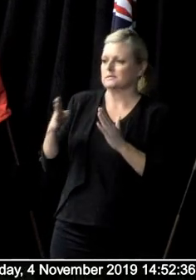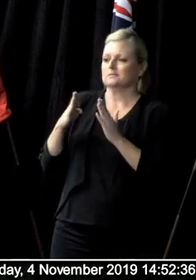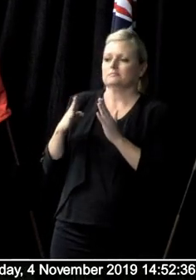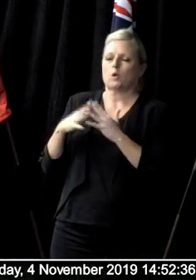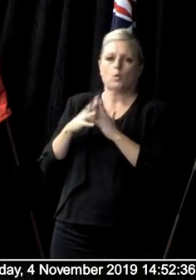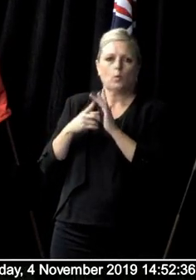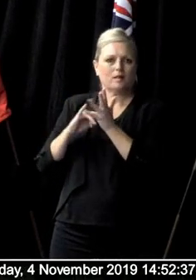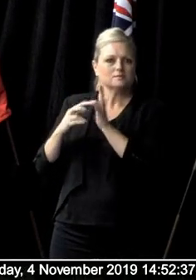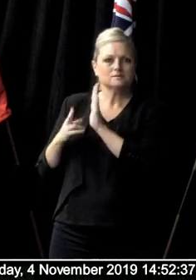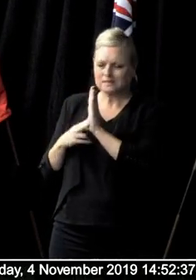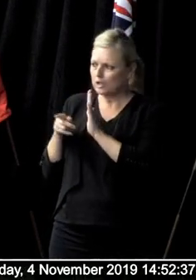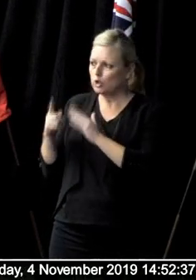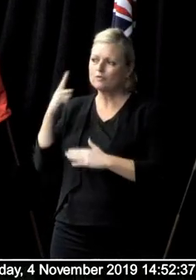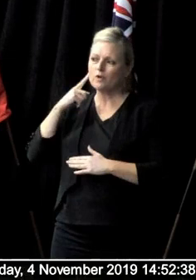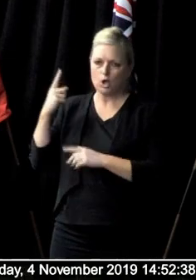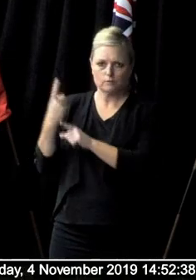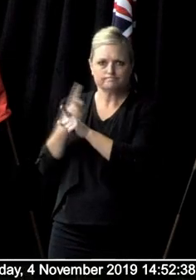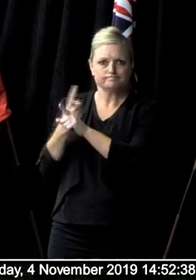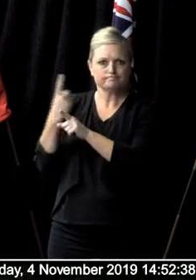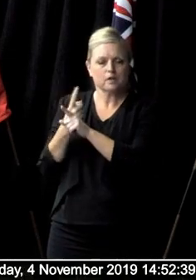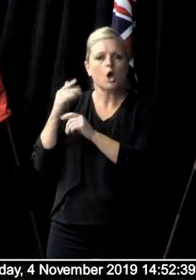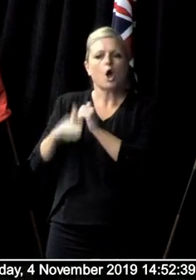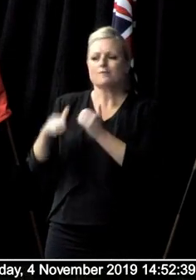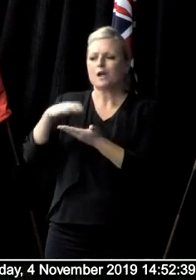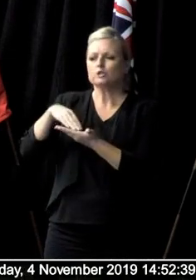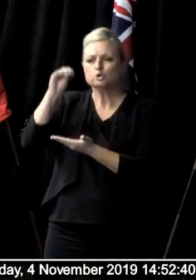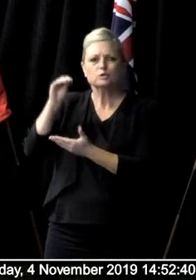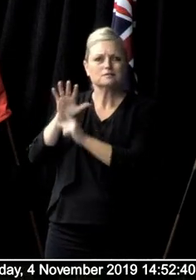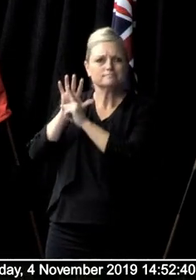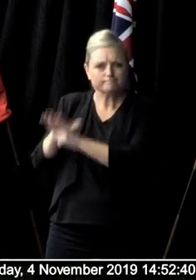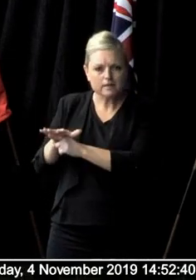Dr. Bridle said on this topic of student devaluation leading to neglect.